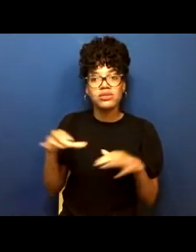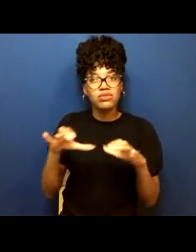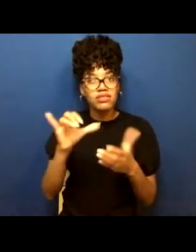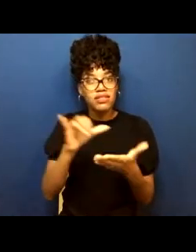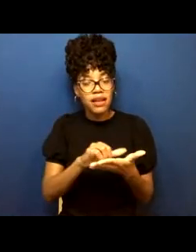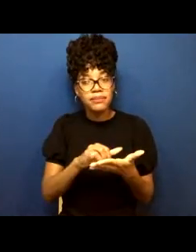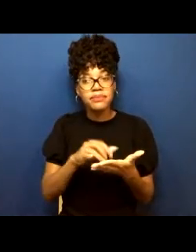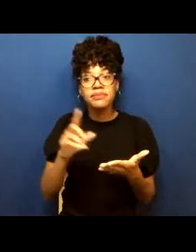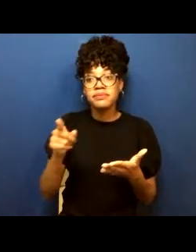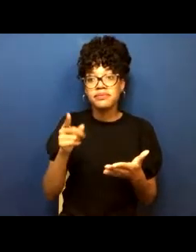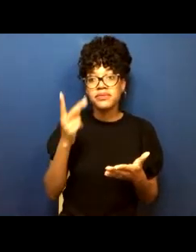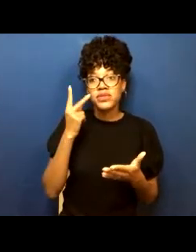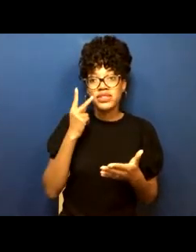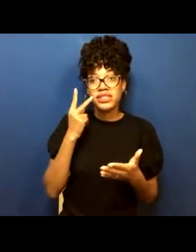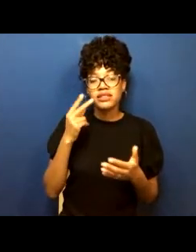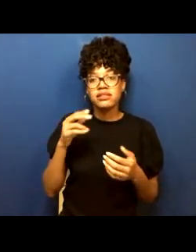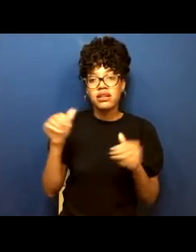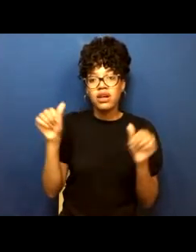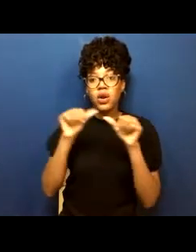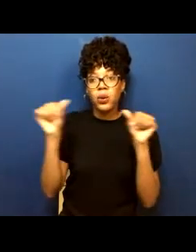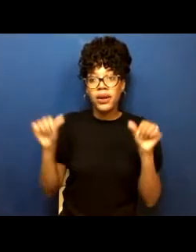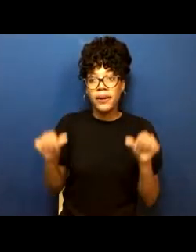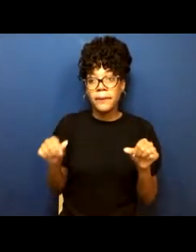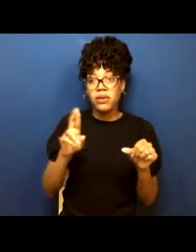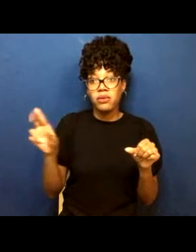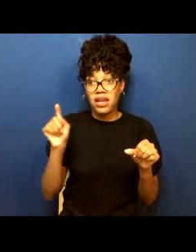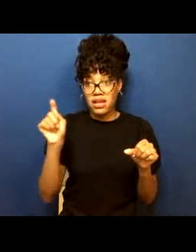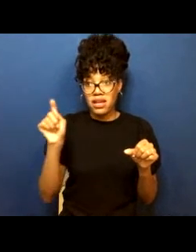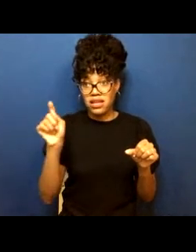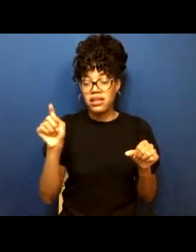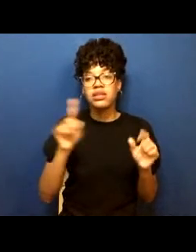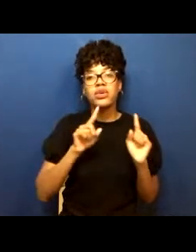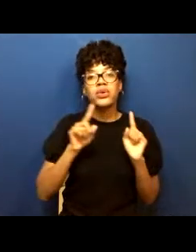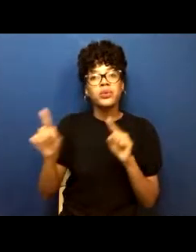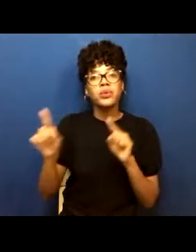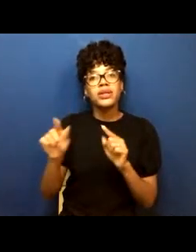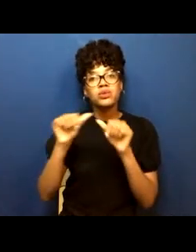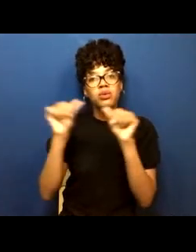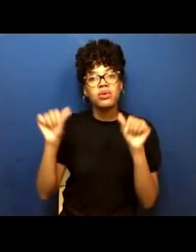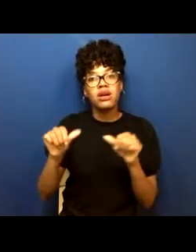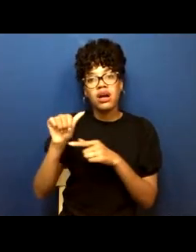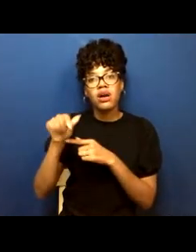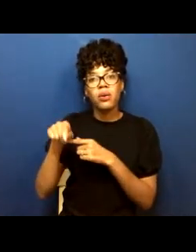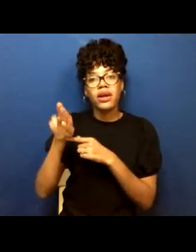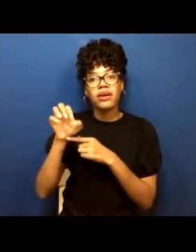which you can see pictures of on the right side. And so they were actually able to collect measurements